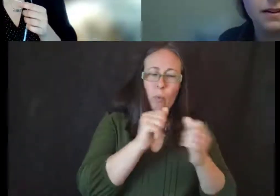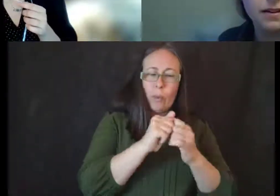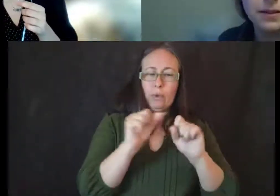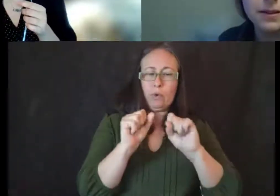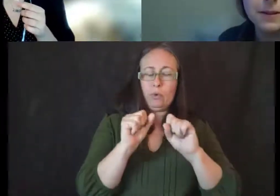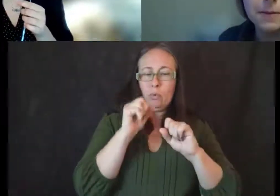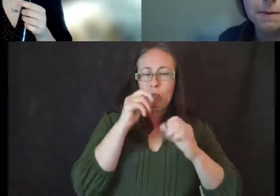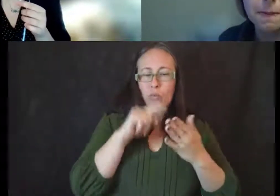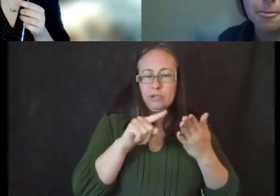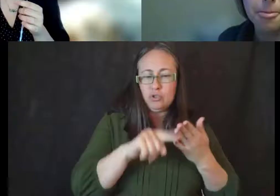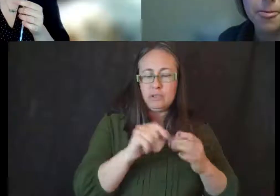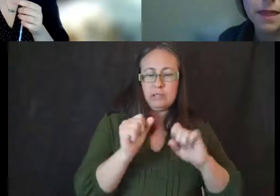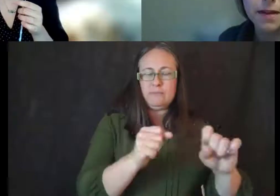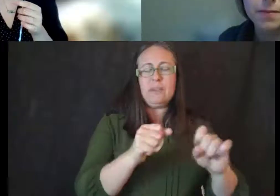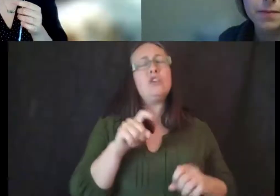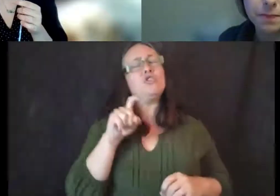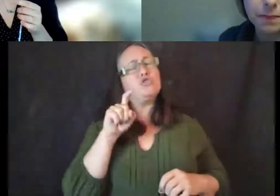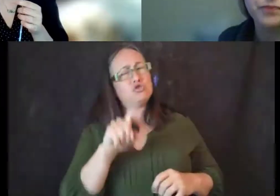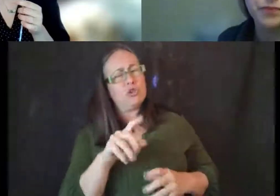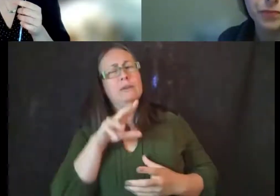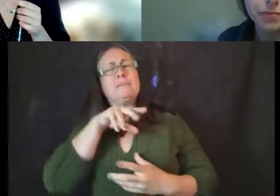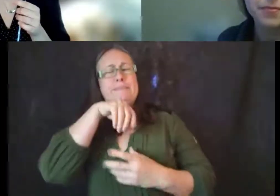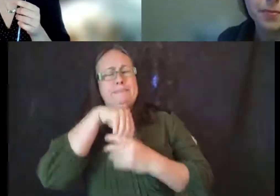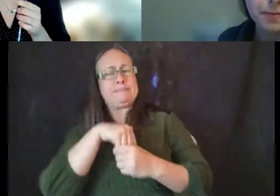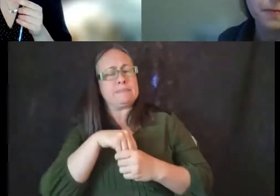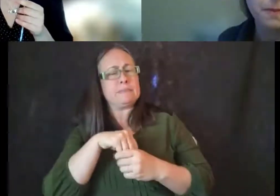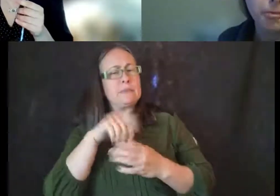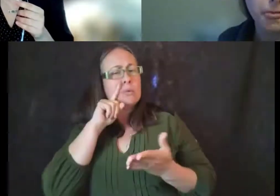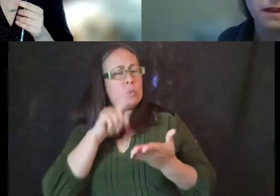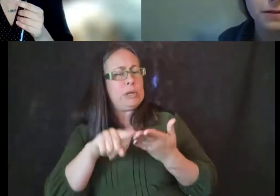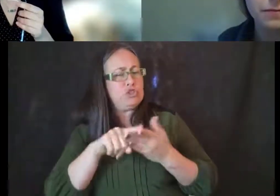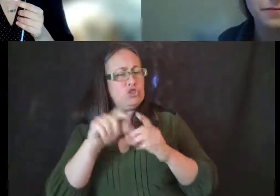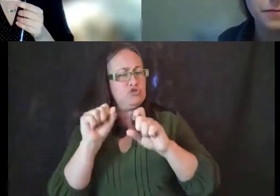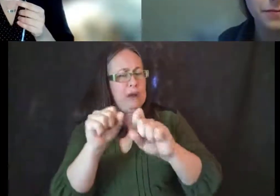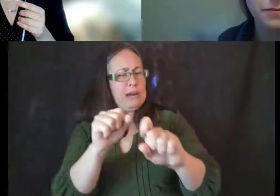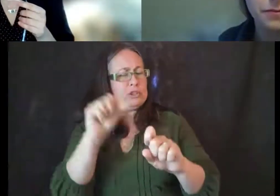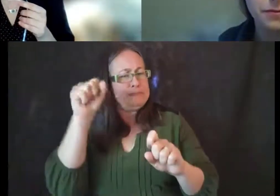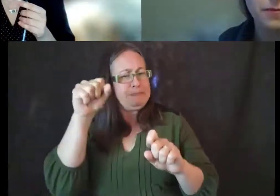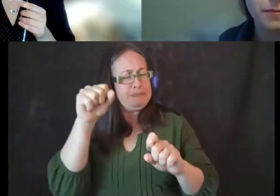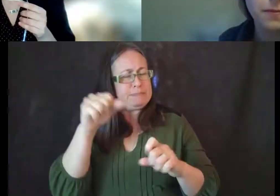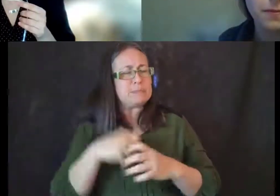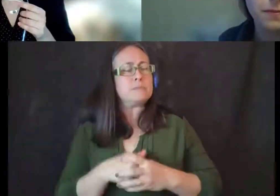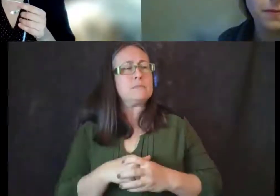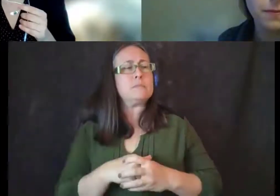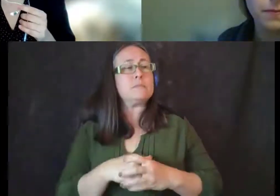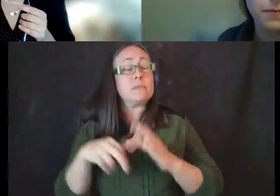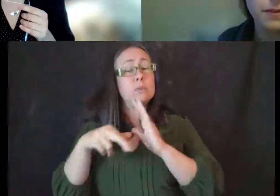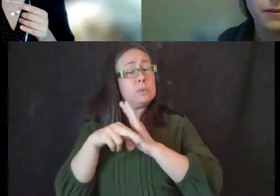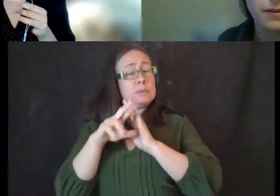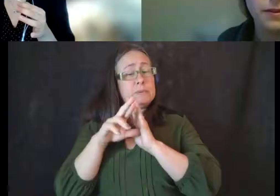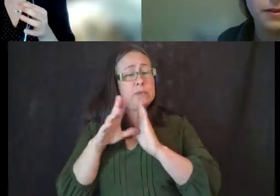Patricia Valdez: They should be contained in the research strategy. I will say that reviewers do know